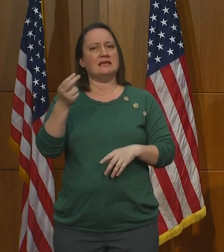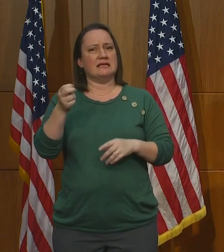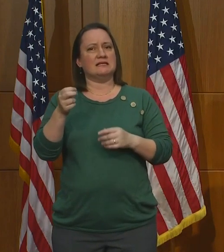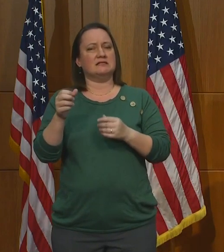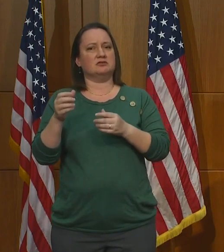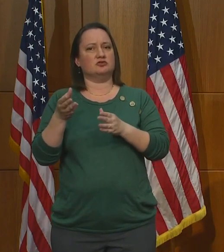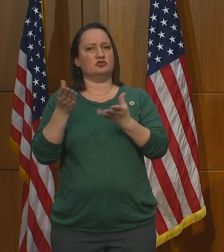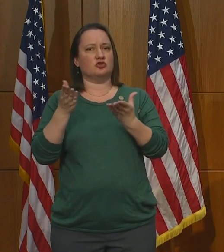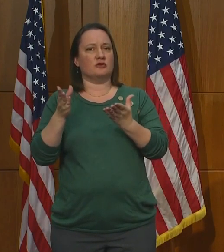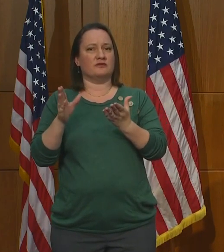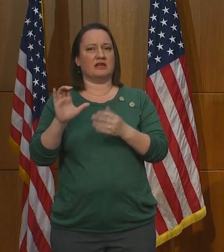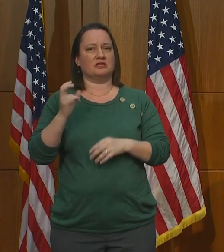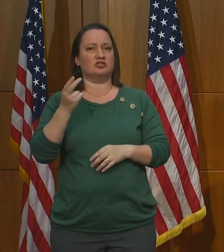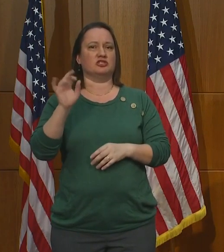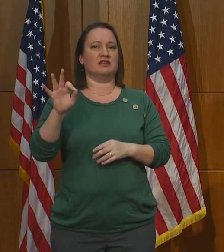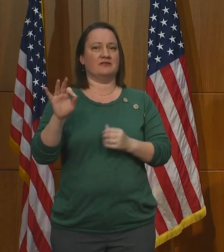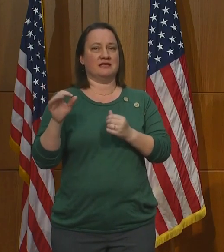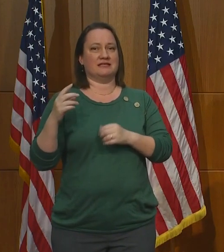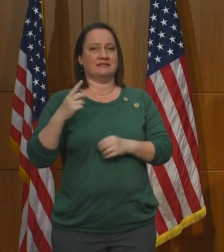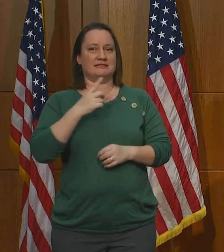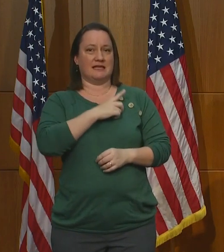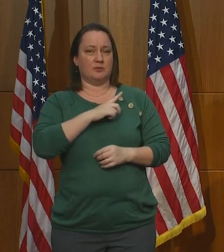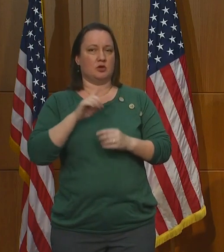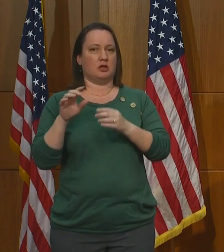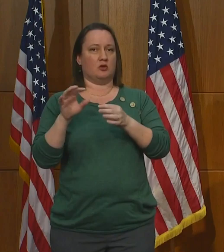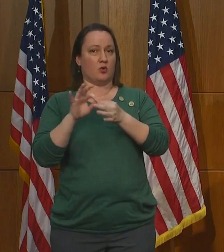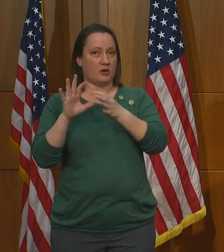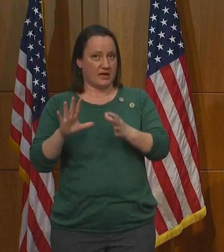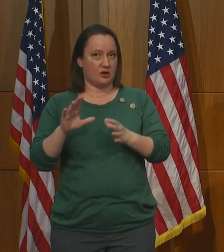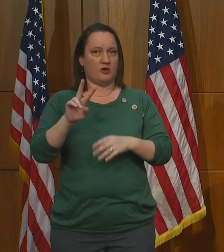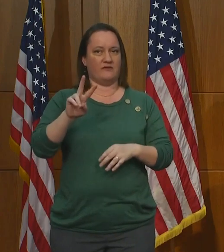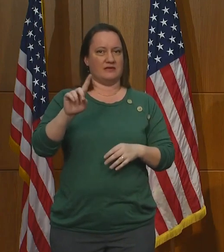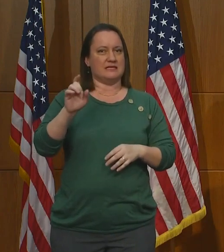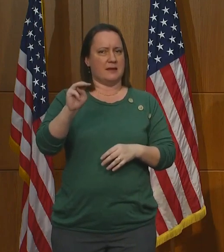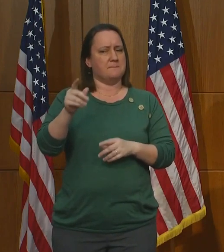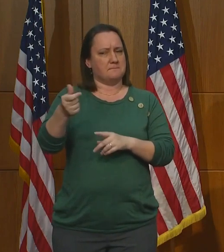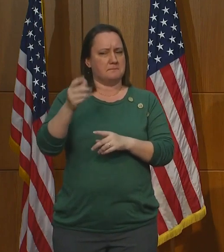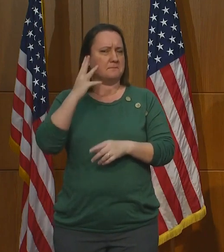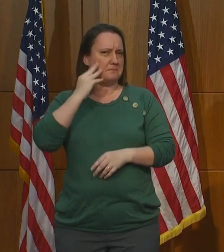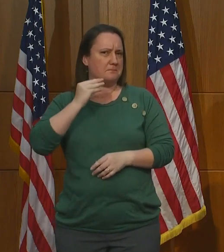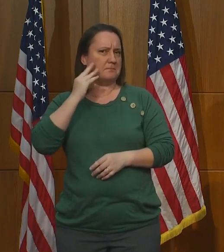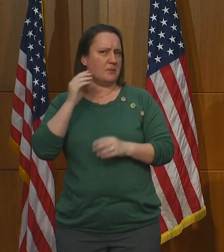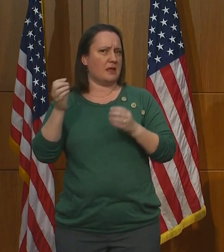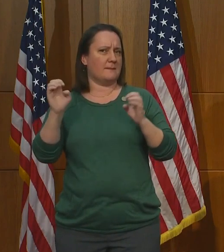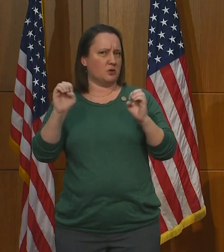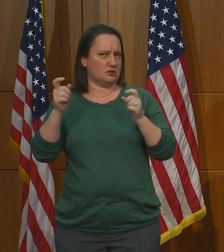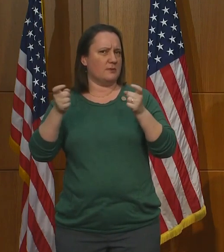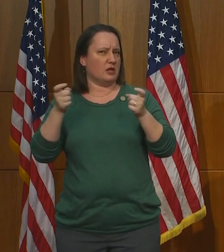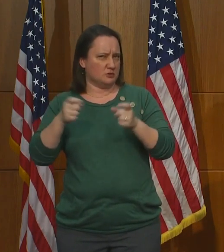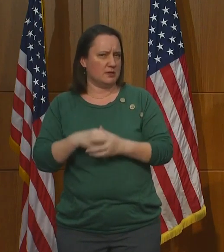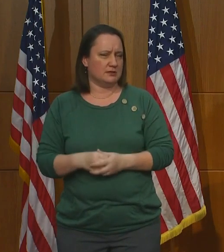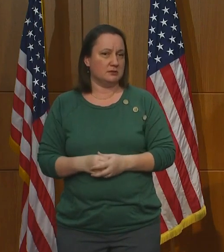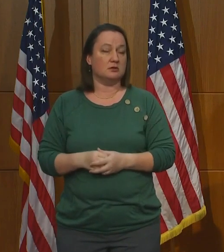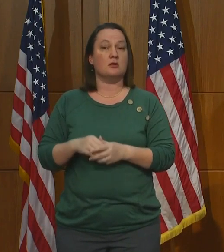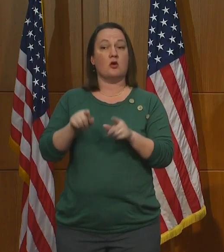HAS BURBAGE CHIEF DEPUTY COORDINATOR OF THE DAM HAS